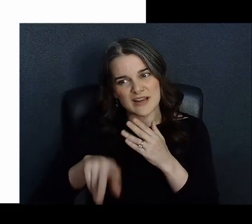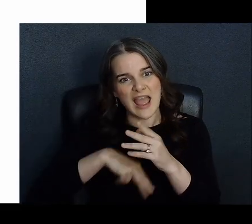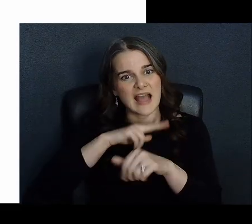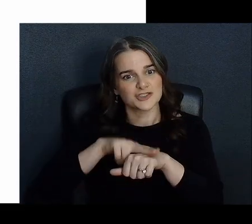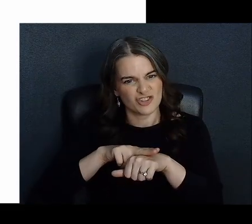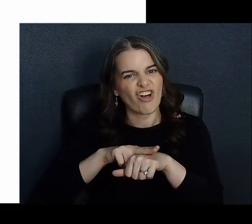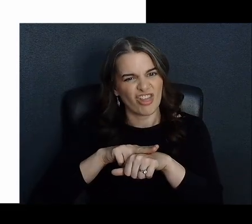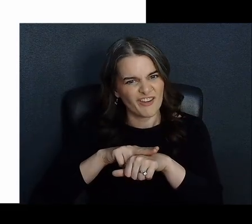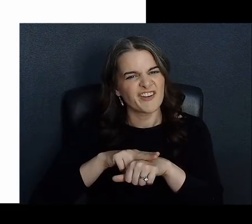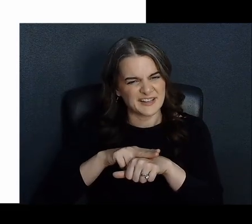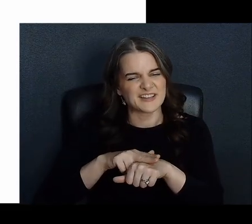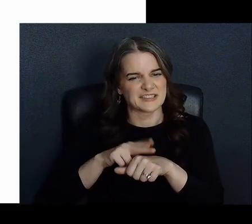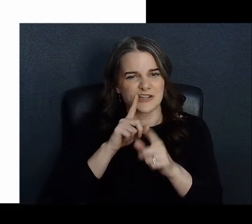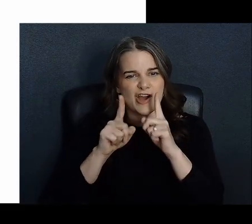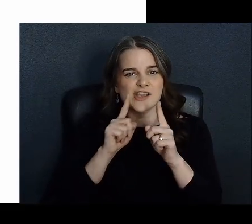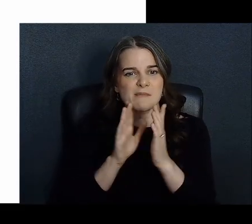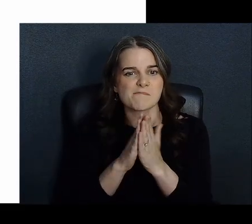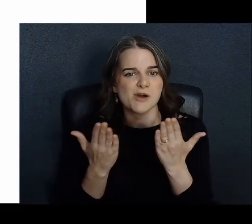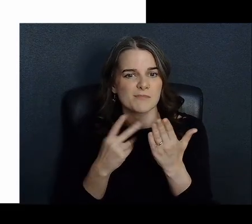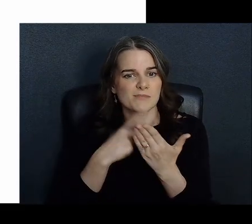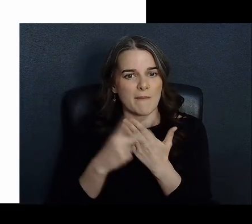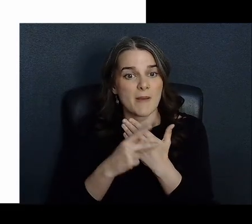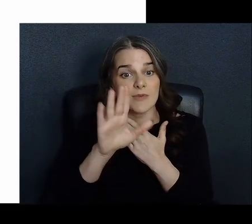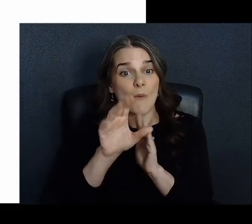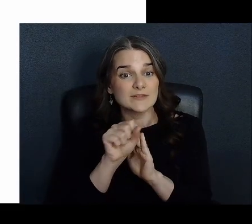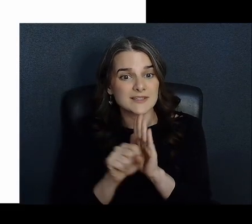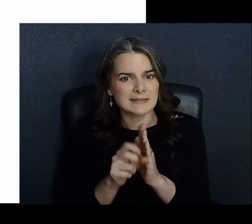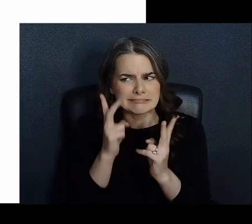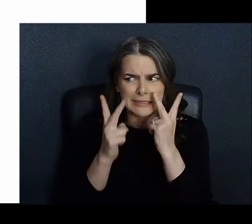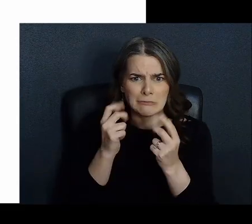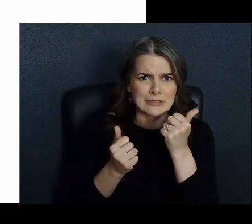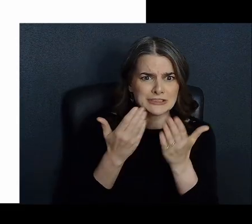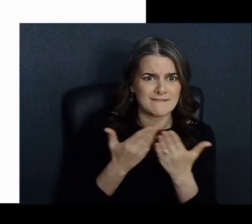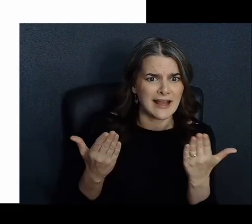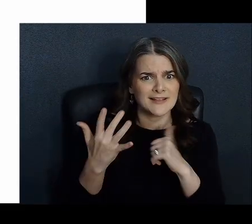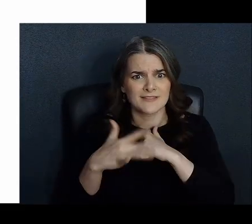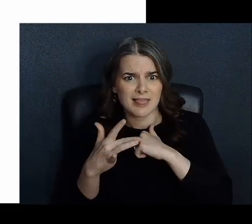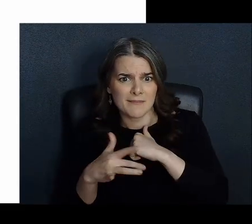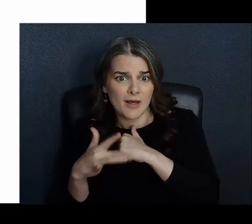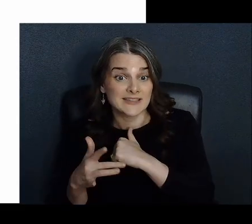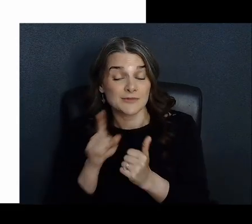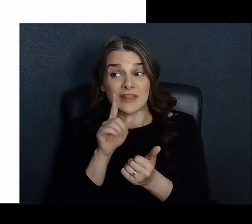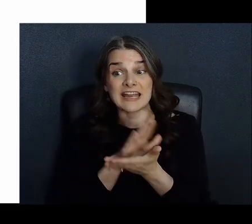in your state to find out what particular device would be available. But it's really nice, because it's pocket size in some ways.